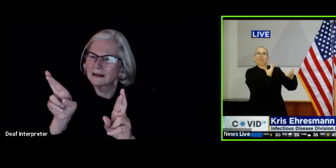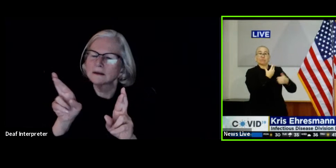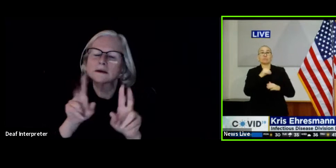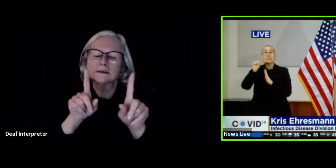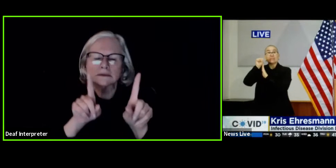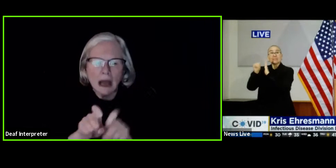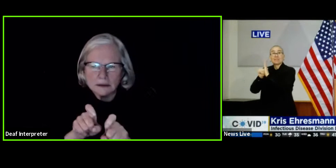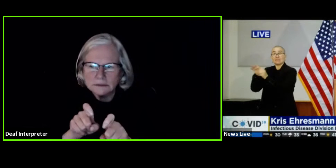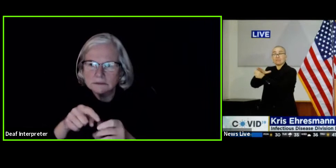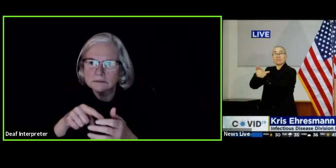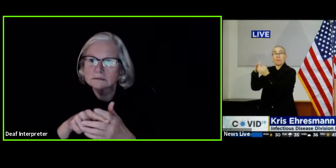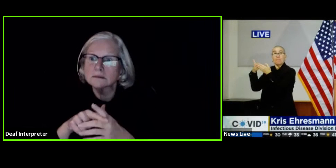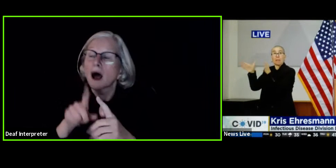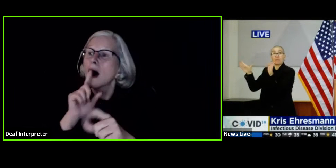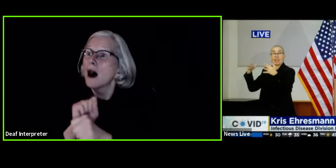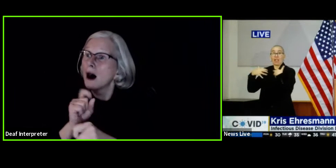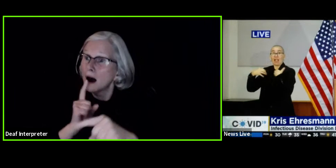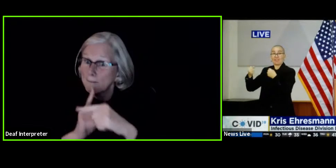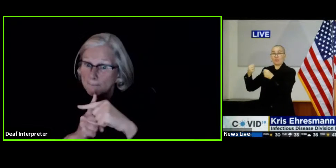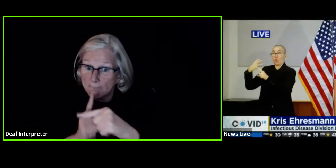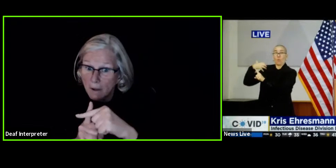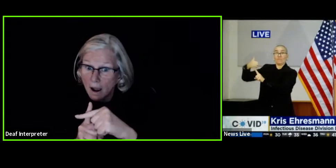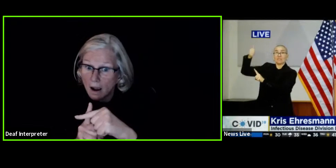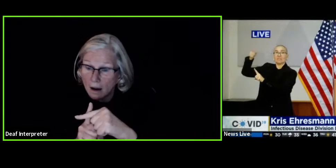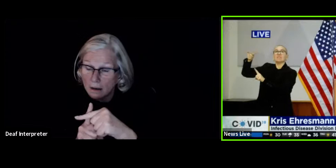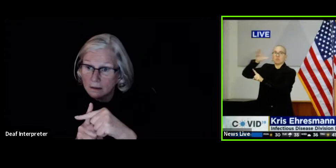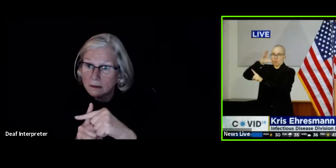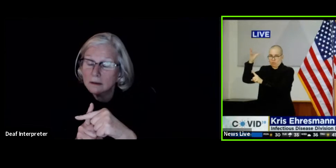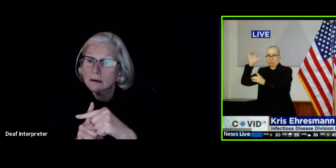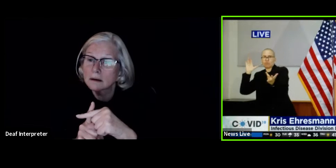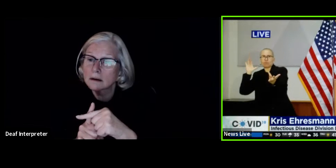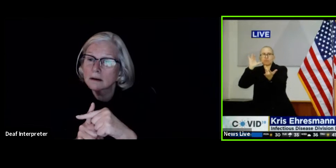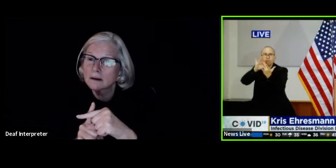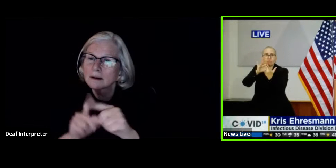HEALTH OFFICIALS WOULD CONTACT YOU DIRECTLY TO CONFIRM YOUR